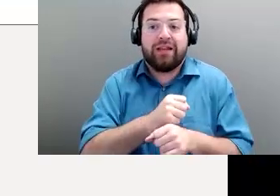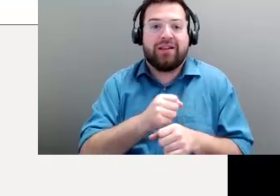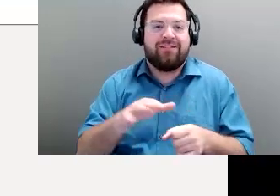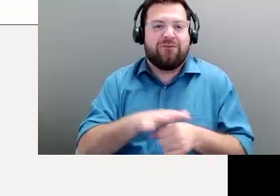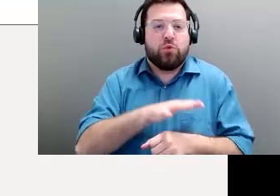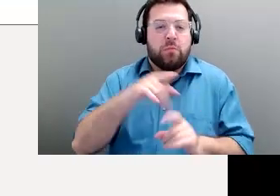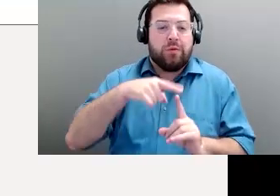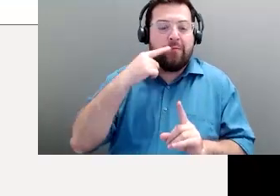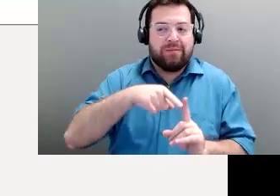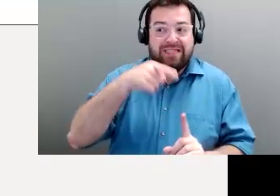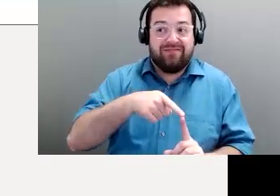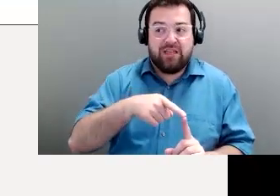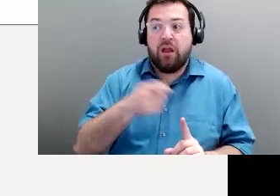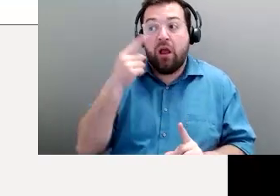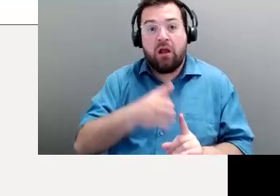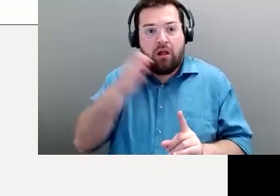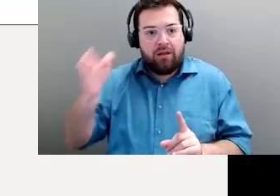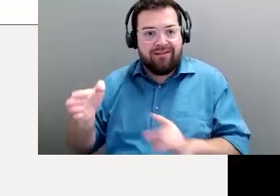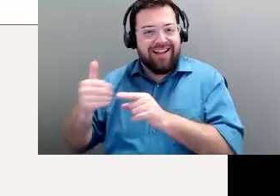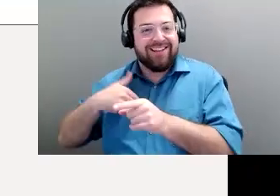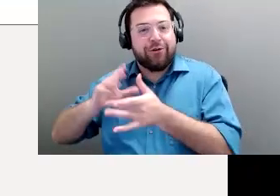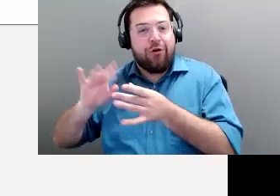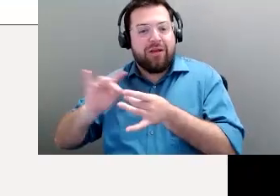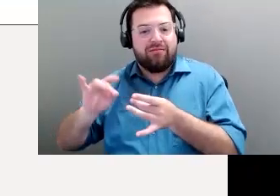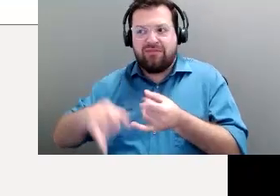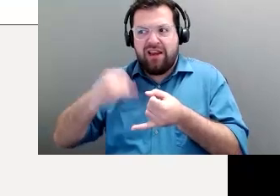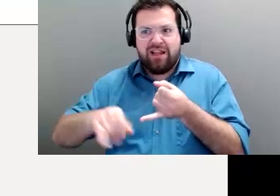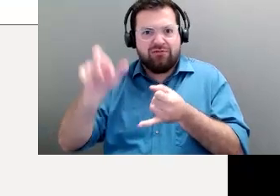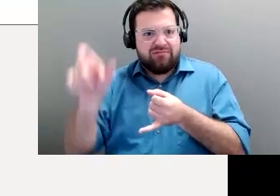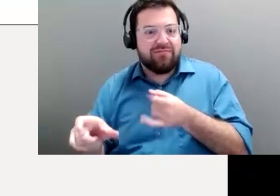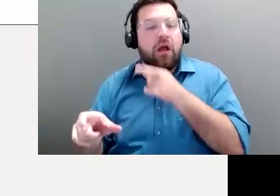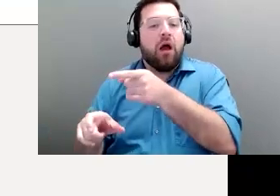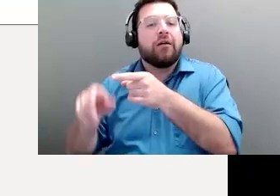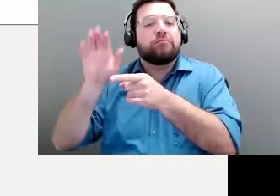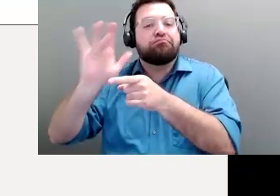there is a comment box here that allows us to leave additional feedback to explain why